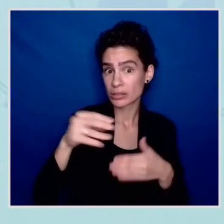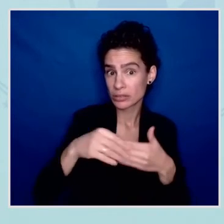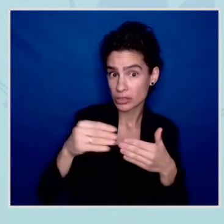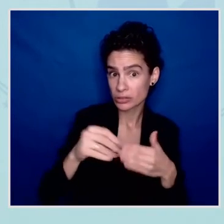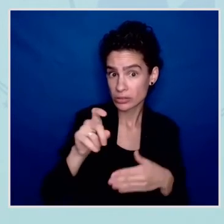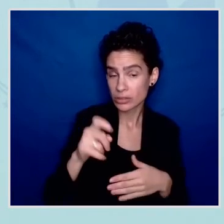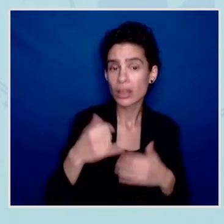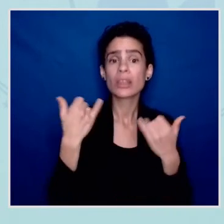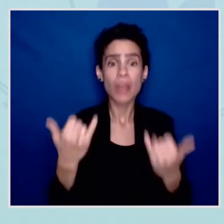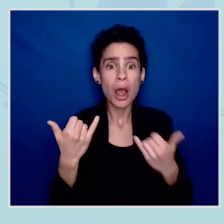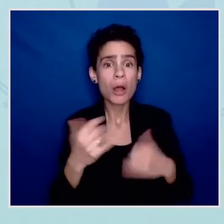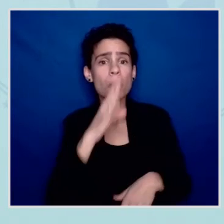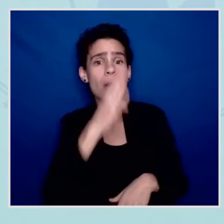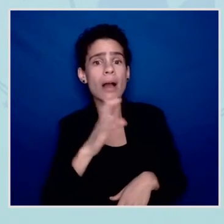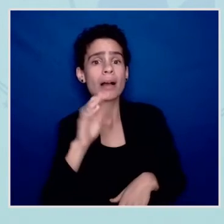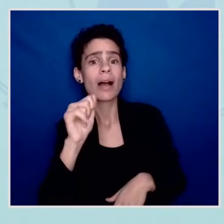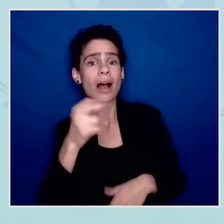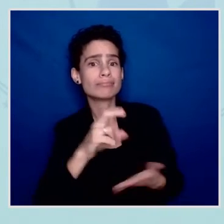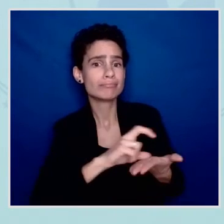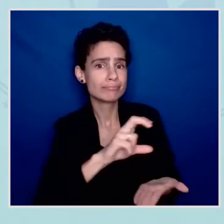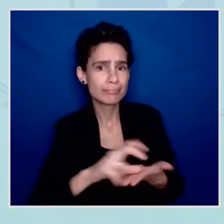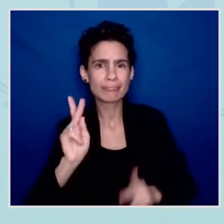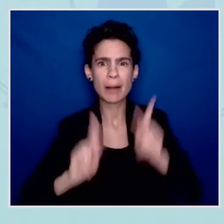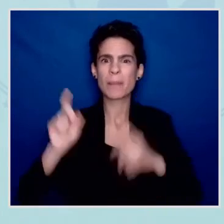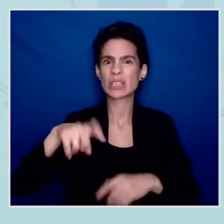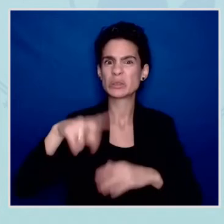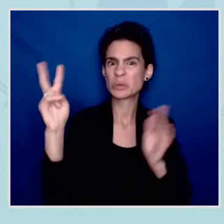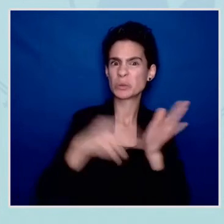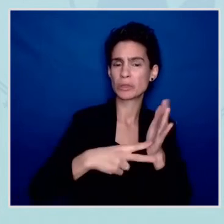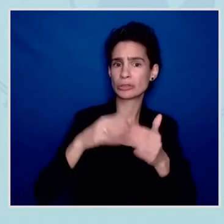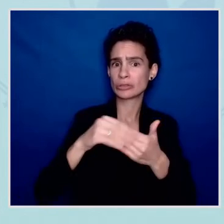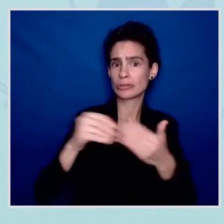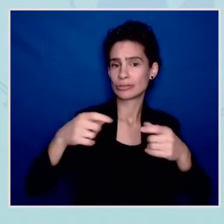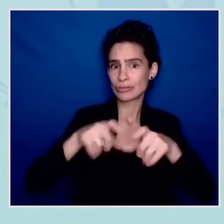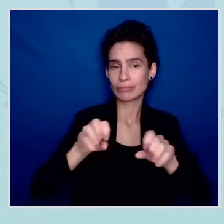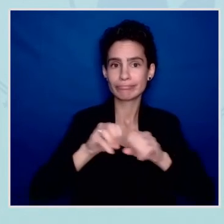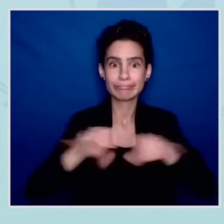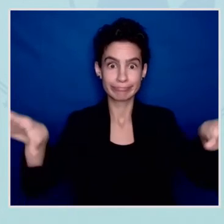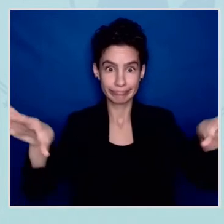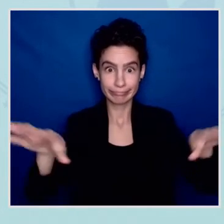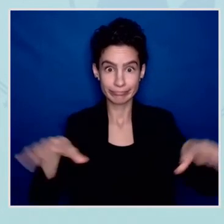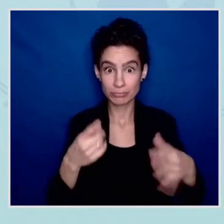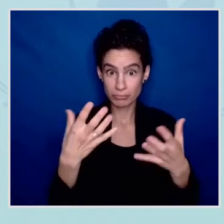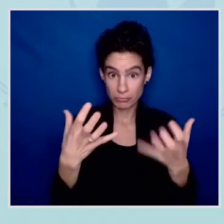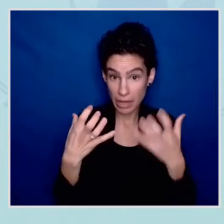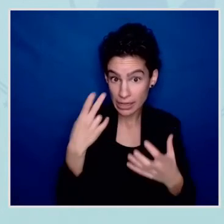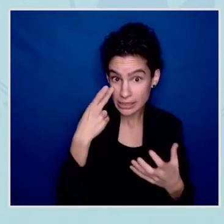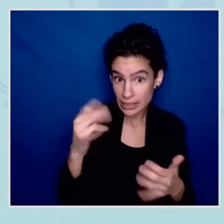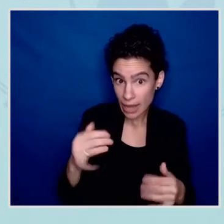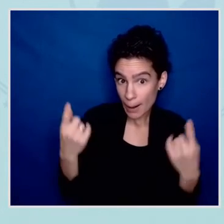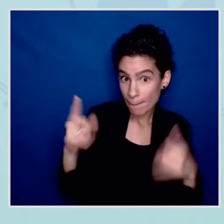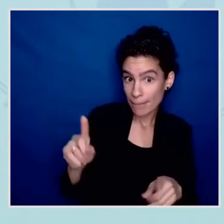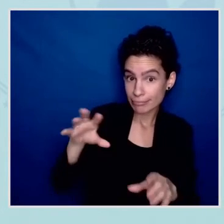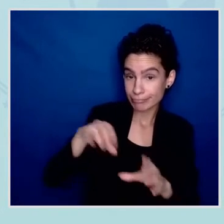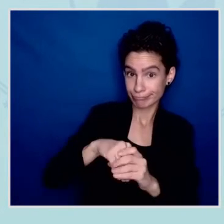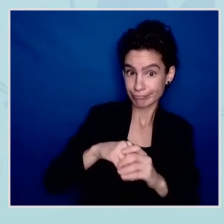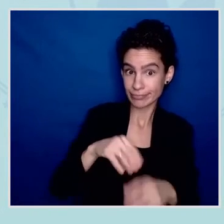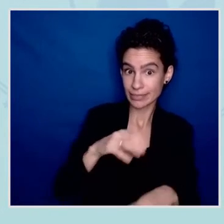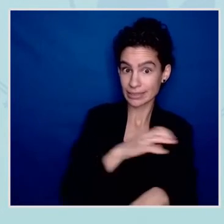YOU ARE GOING TO BE LAYING OUT THE PRINCIPLES OF YOUR PLAN. DO YOU THINK THE NEED IN THE COVID RELIEF BILL IS GREATER THAN YOU ANTICIPATED, AND WHAT IS THE PRICE TAG THAT YOU ARE